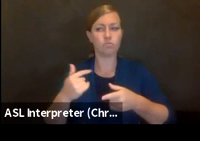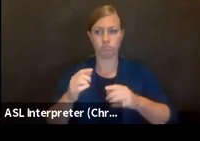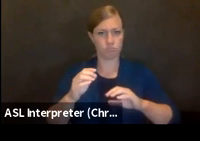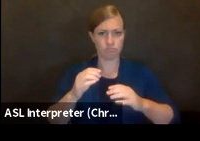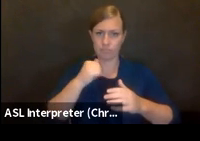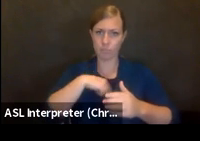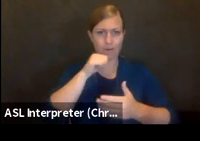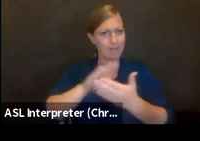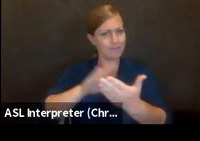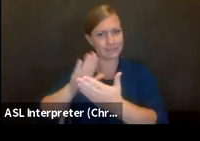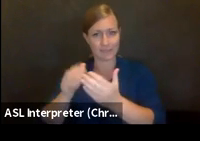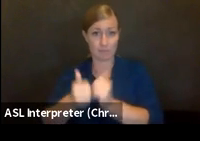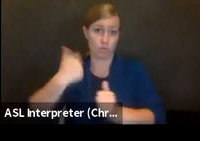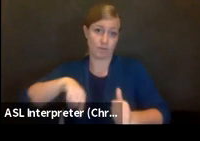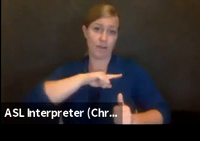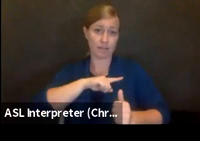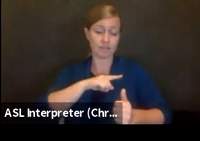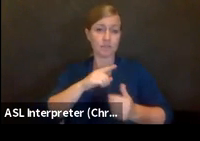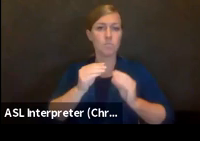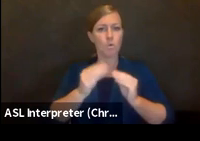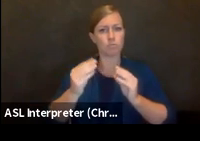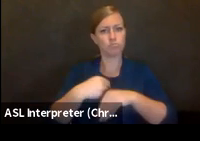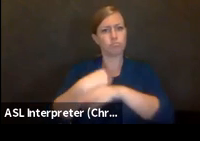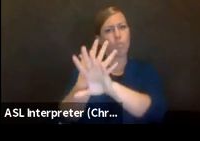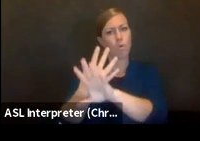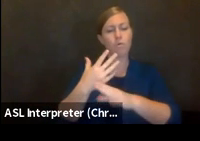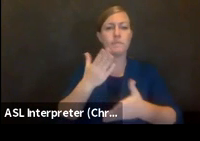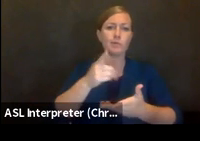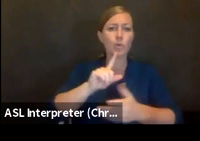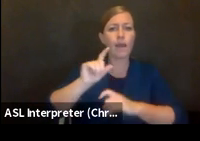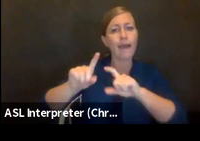ESD 189 - Amy Colburn: Maybe you have a weekly check in with kids where you're just asking them some of those social emotional learning questions.